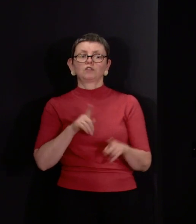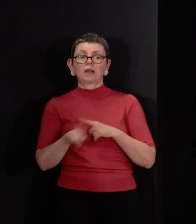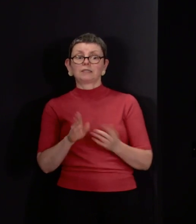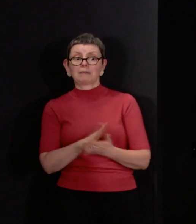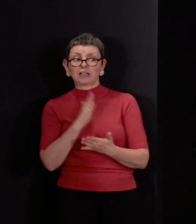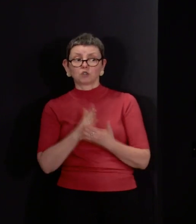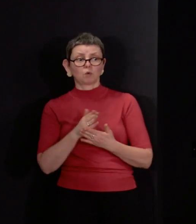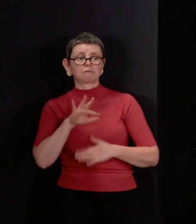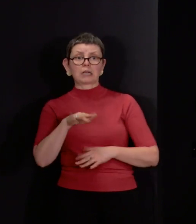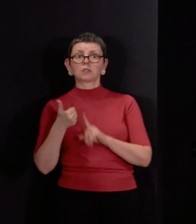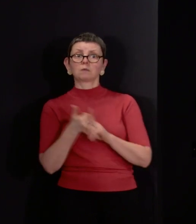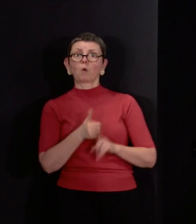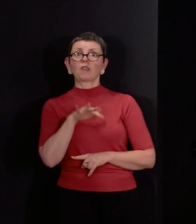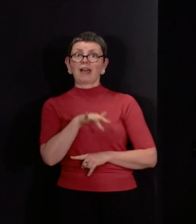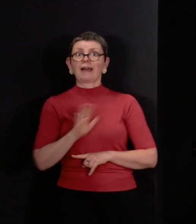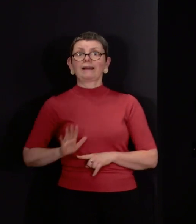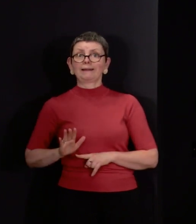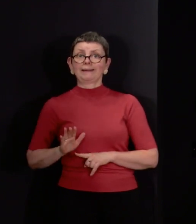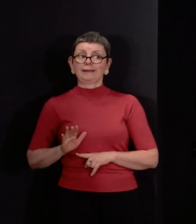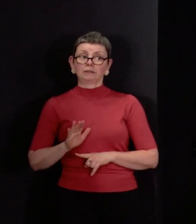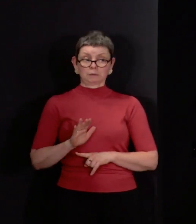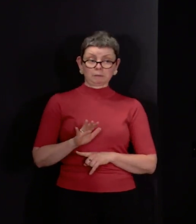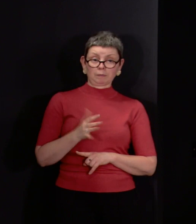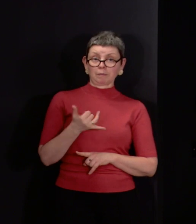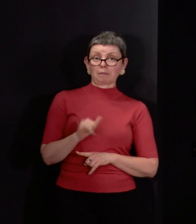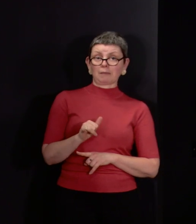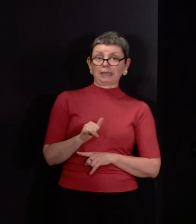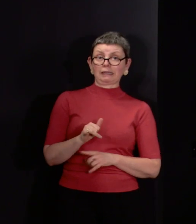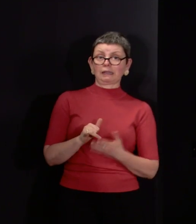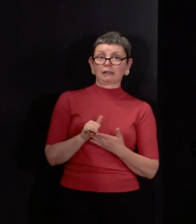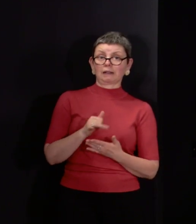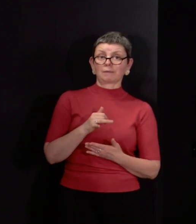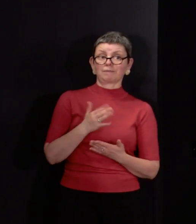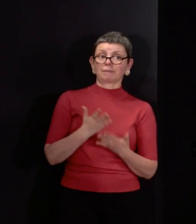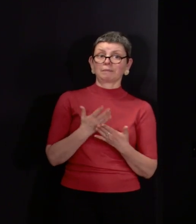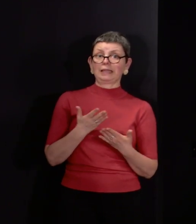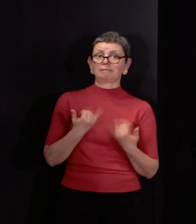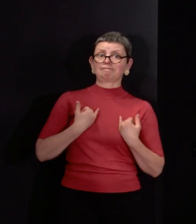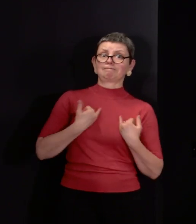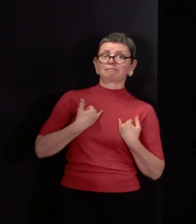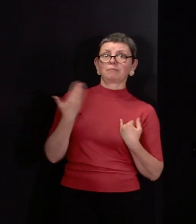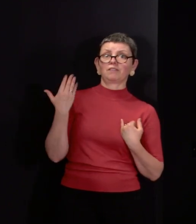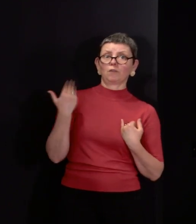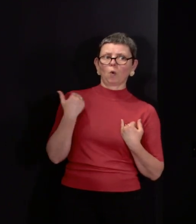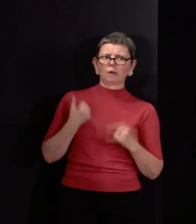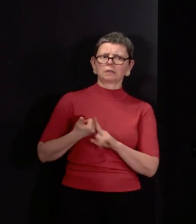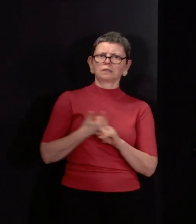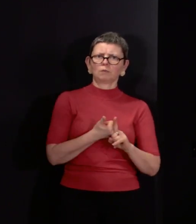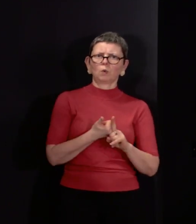is given to people who may have been victims in the past, and we are encouraging as much